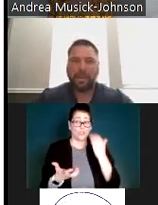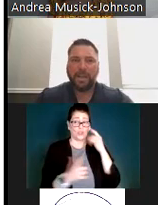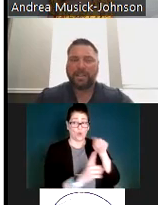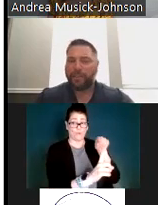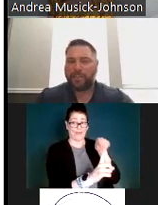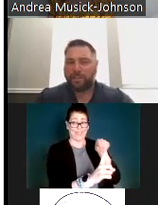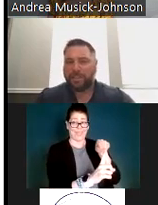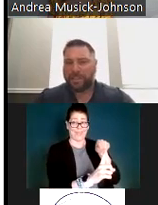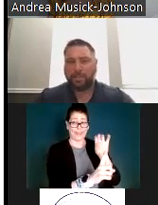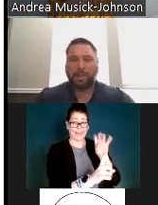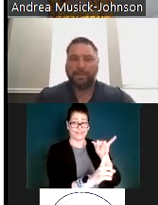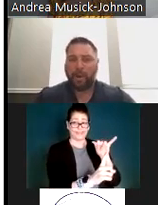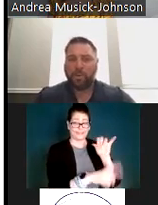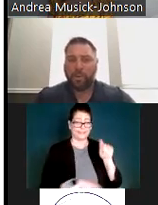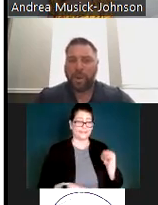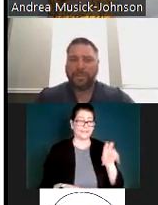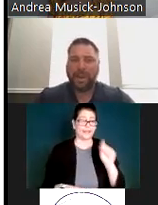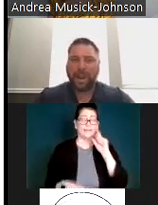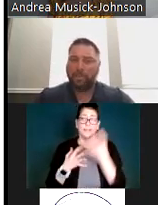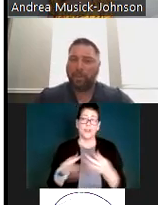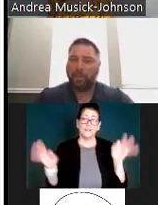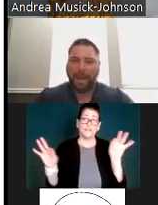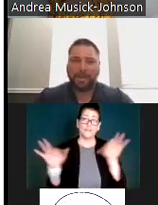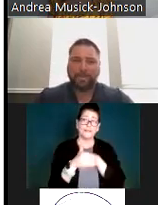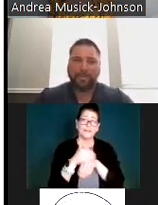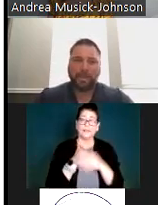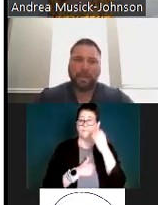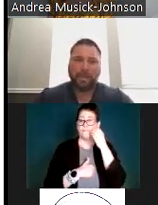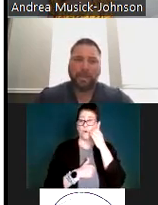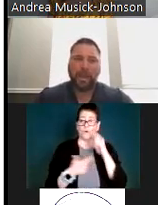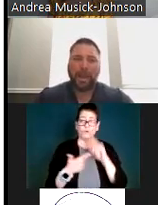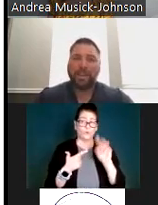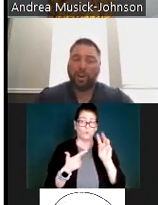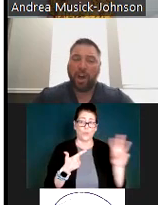It's a free service accessible by phone, website and mobile app. And these are